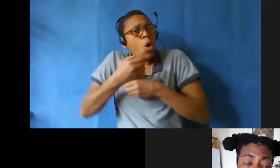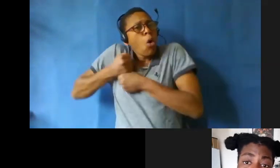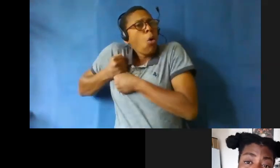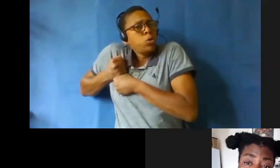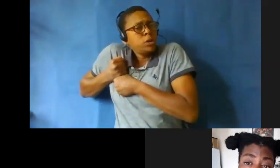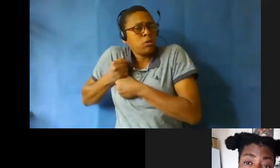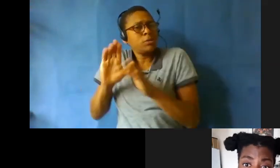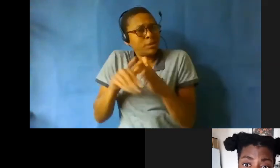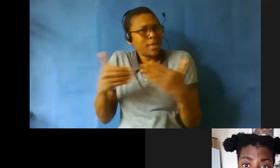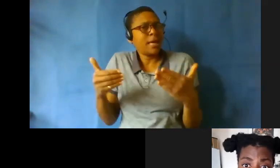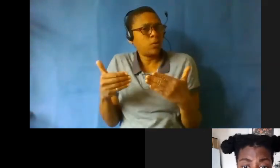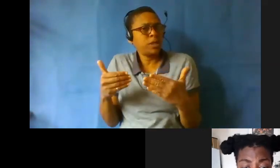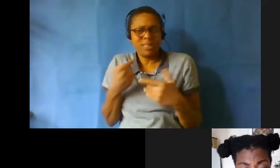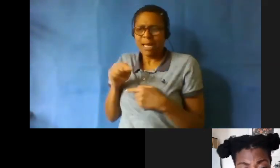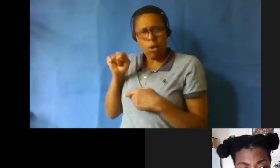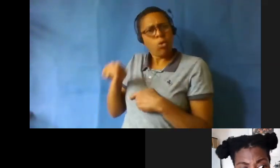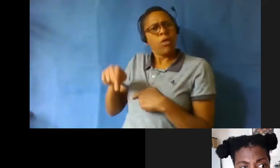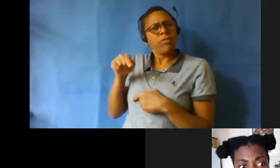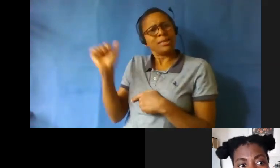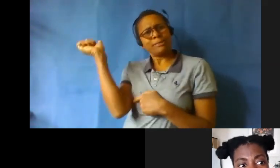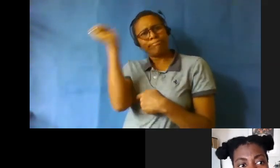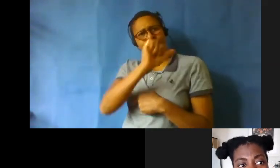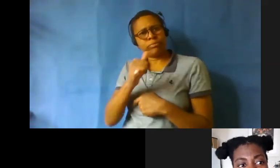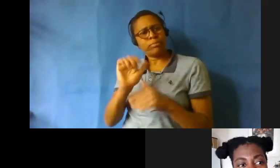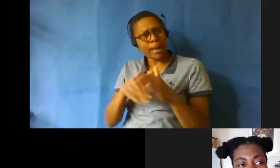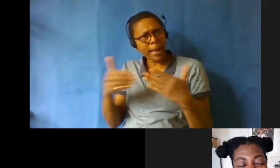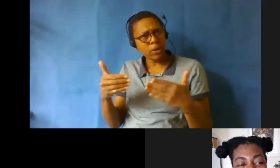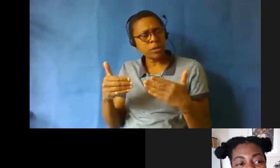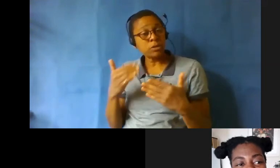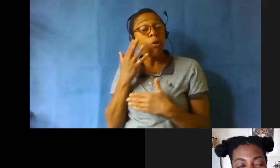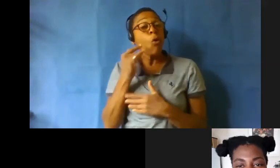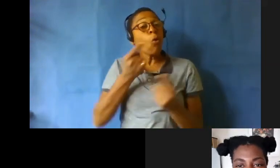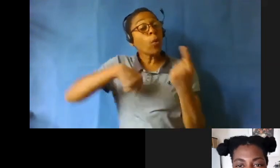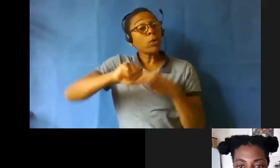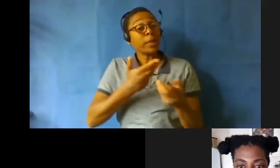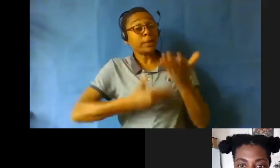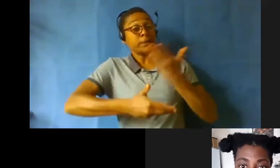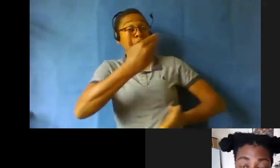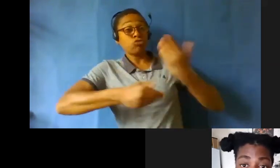describing ourselves in non-western context in places that colonialism may